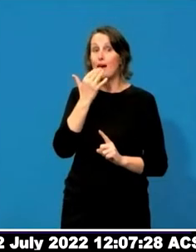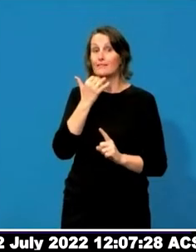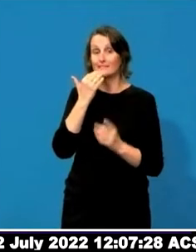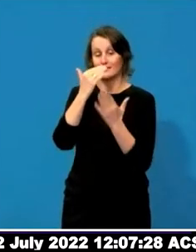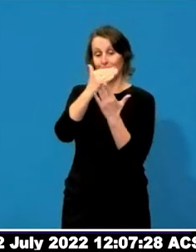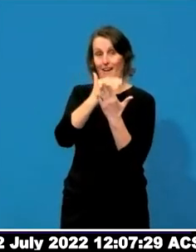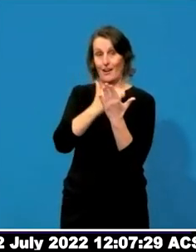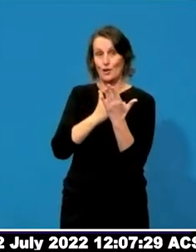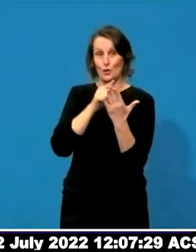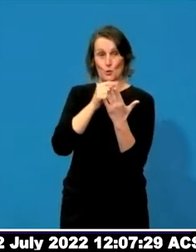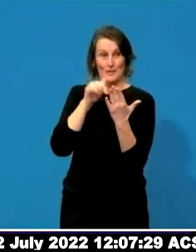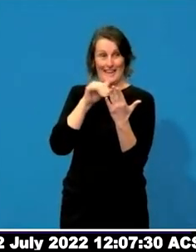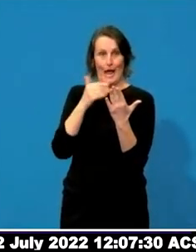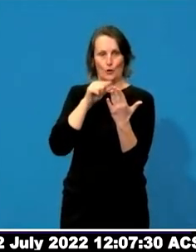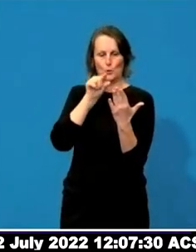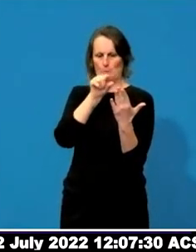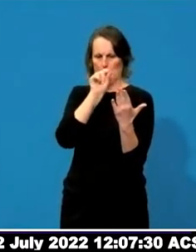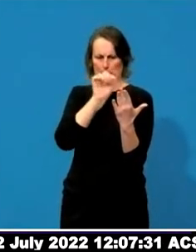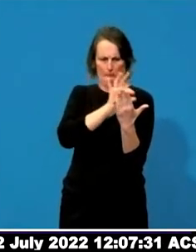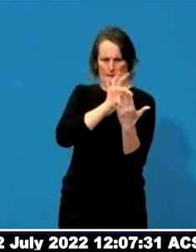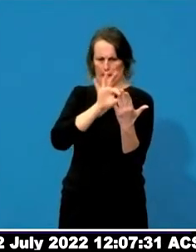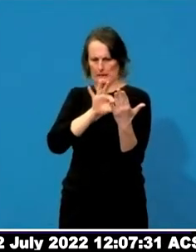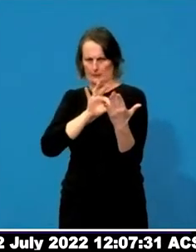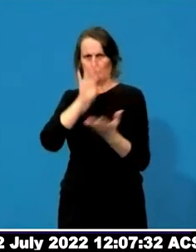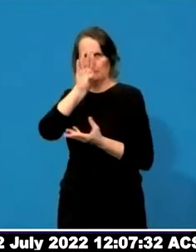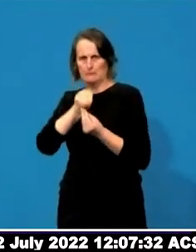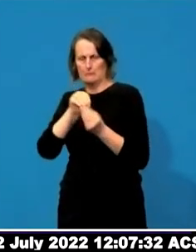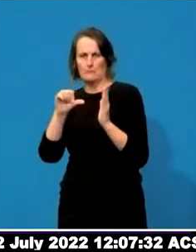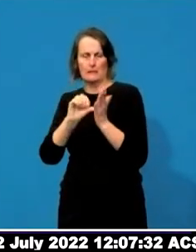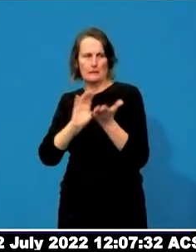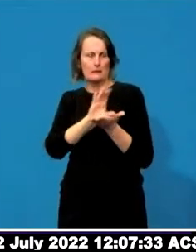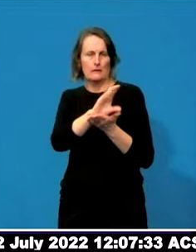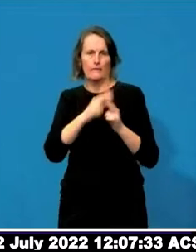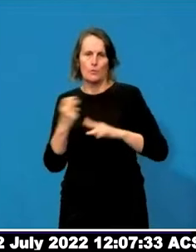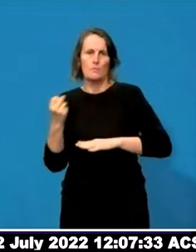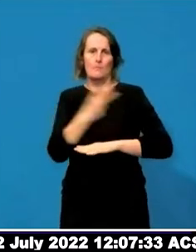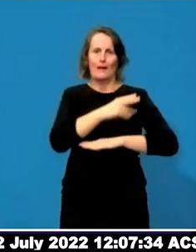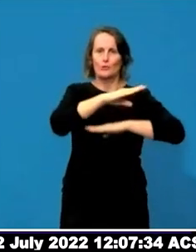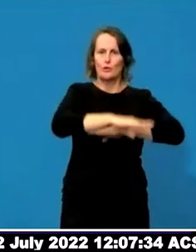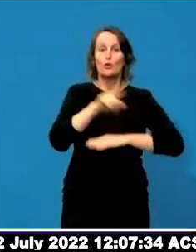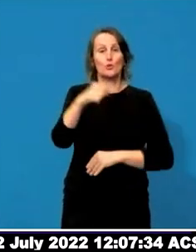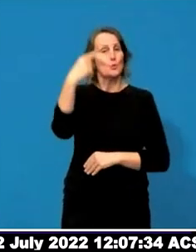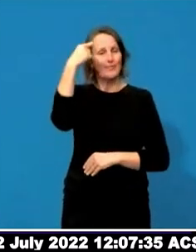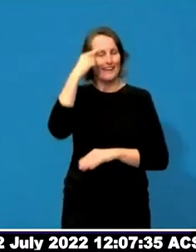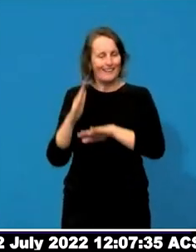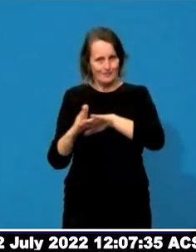the Commissioners should consider creating an entitlement as the first point